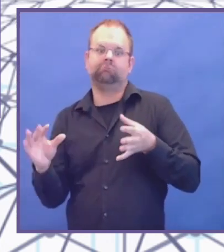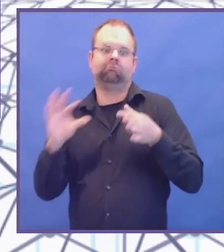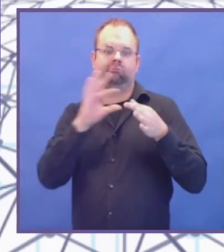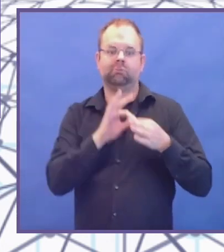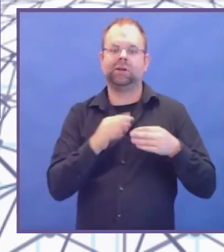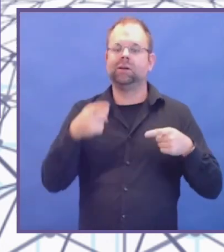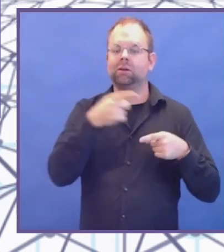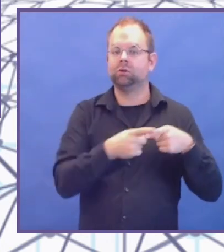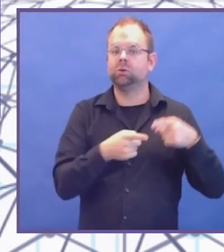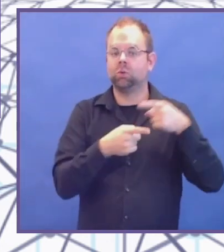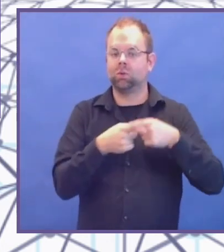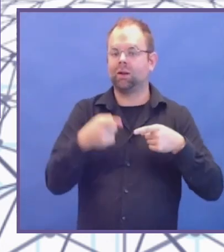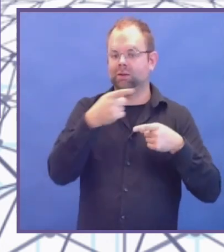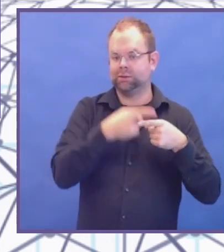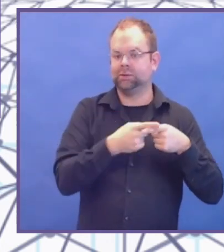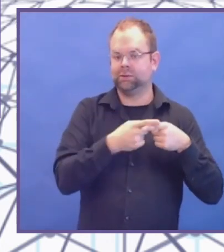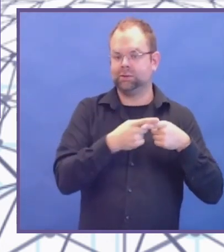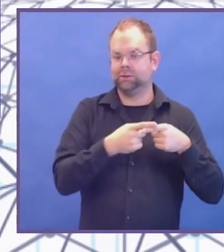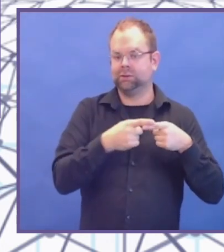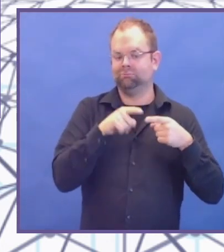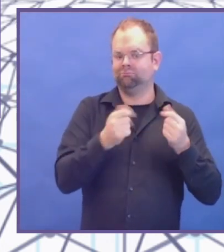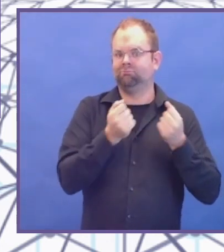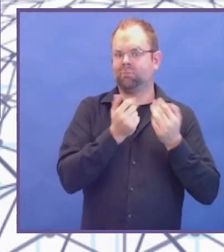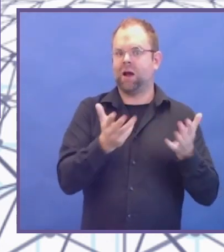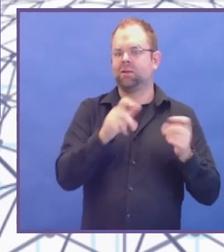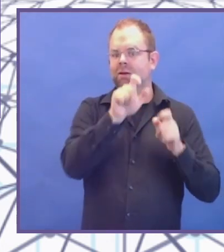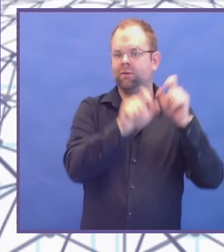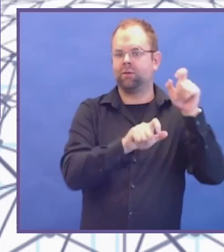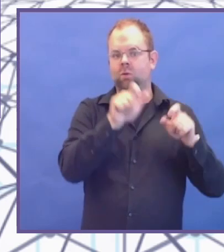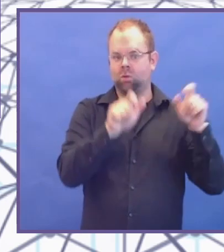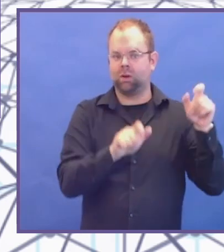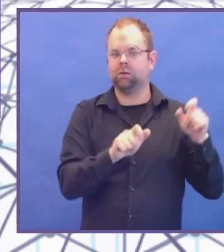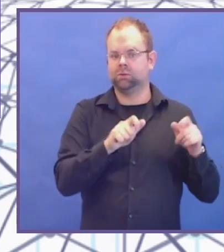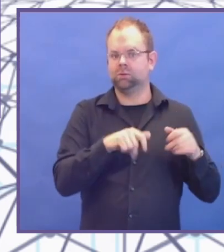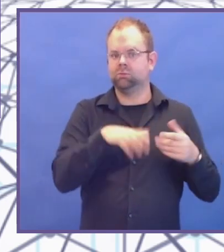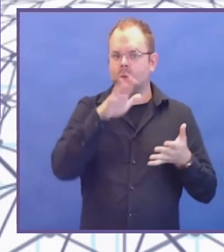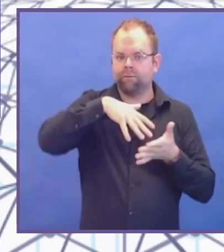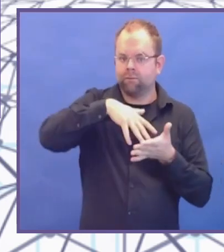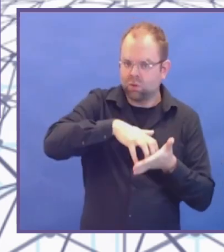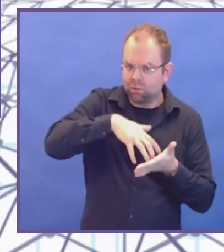altogether. And finally, there's a lot of work just to be done reviewing and describing gaps